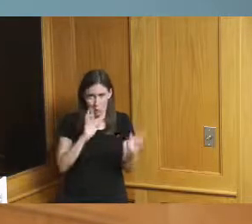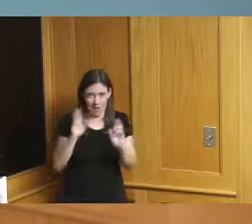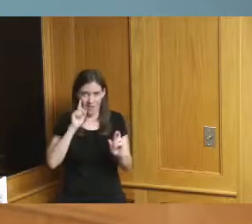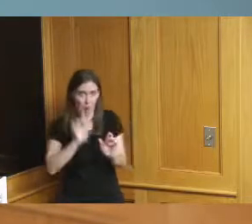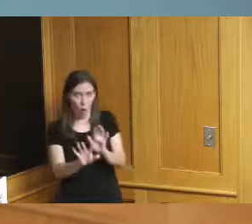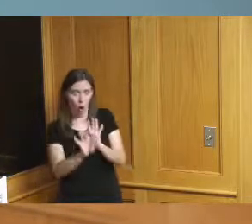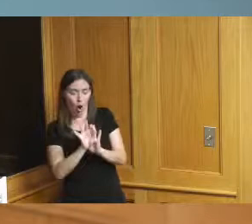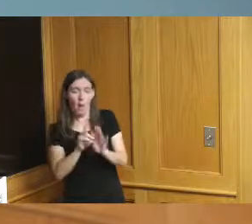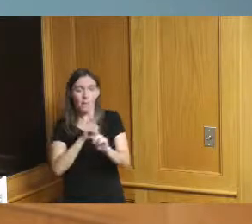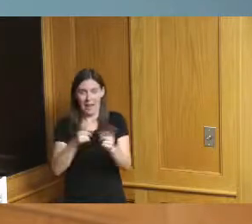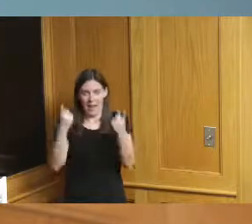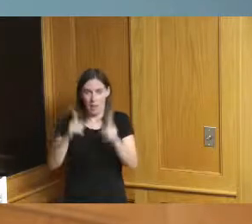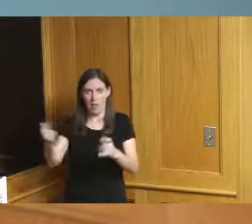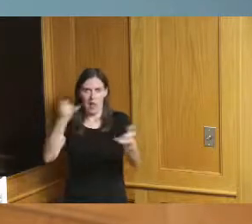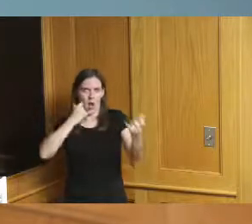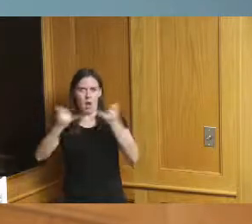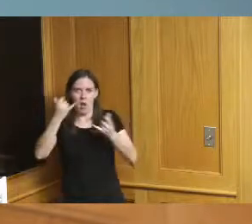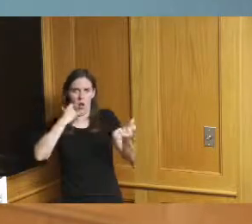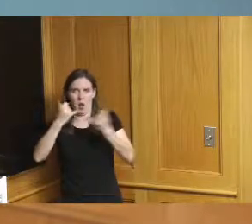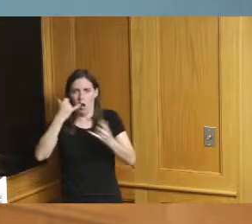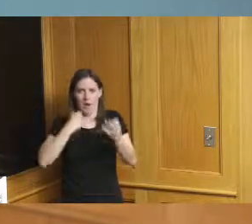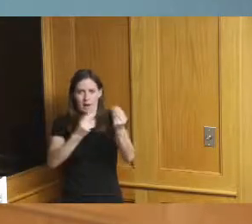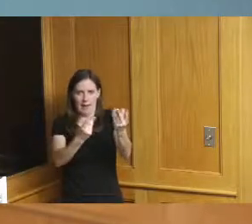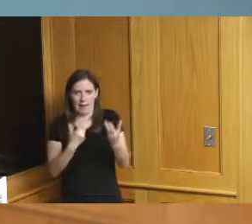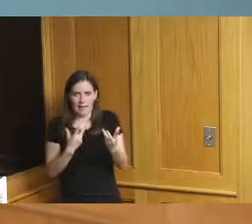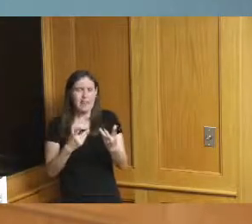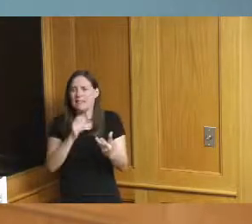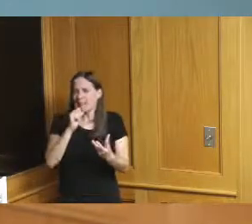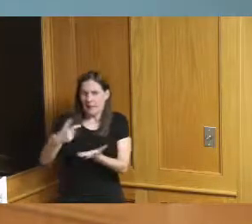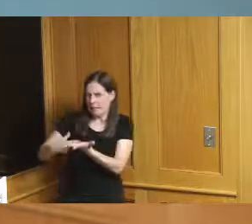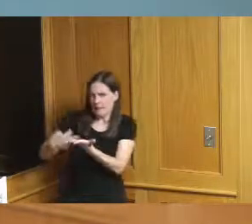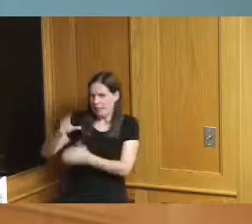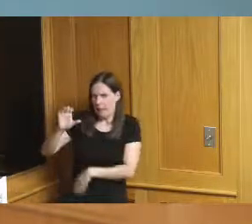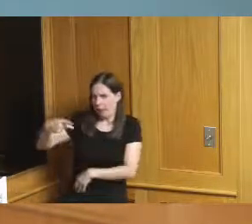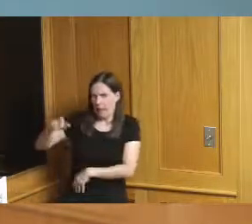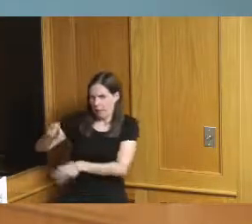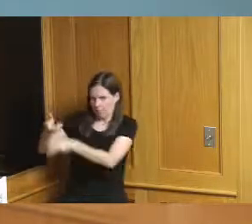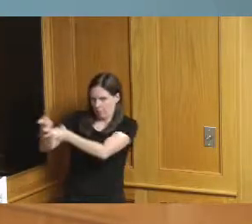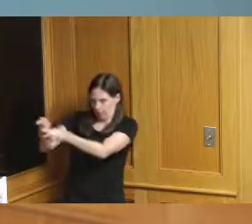our offices and say in the county now we're not talking about cps we're talking about we have